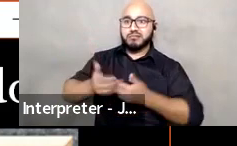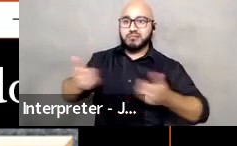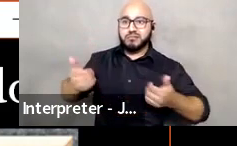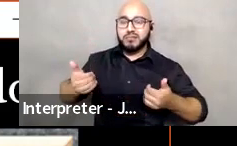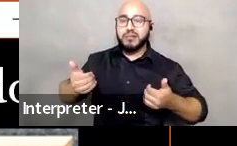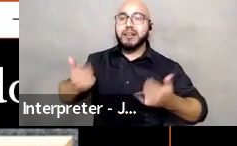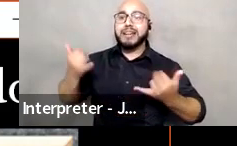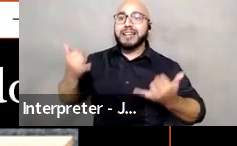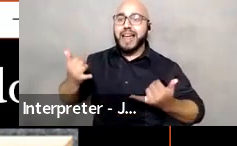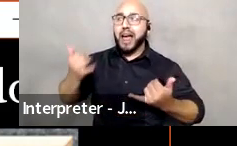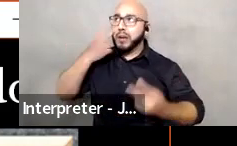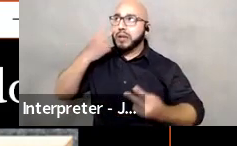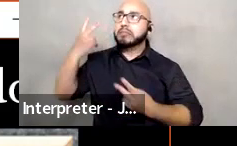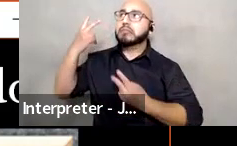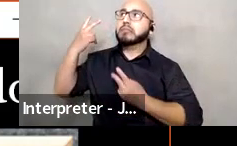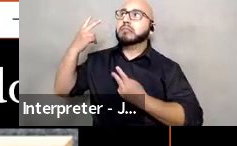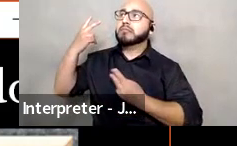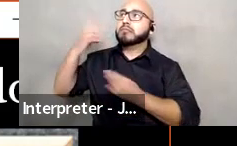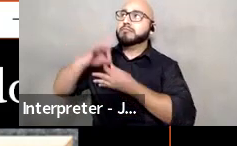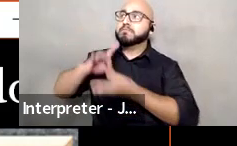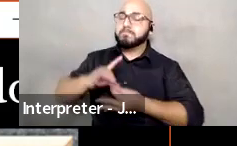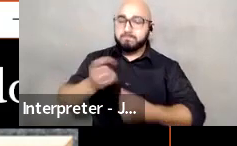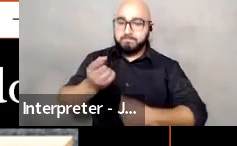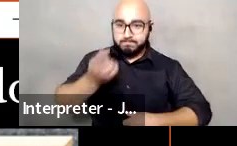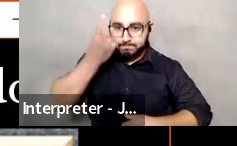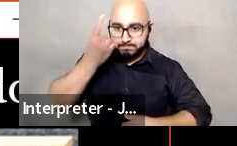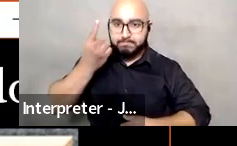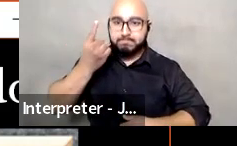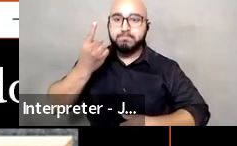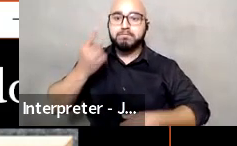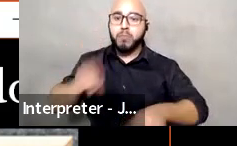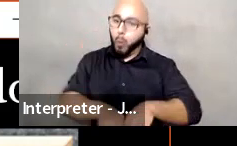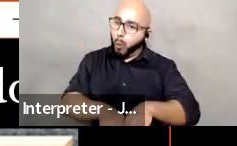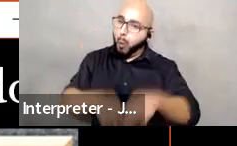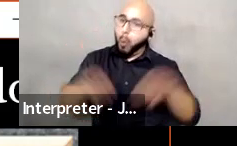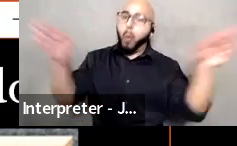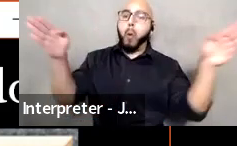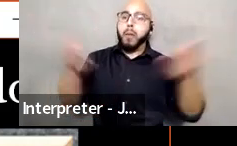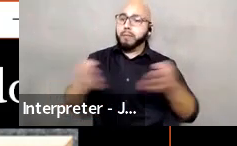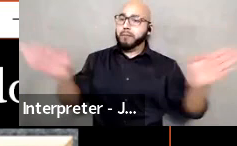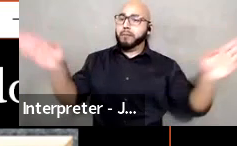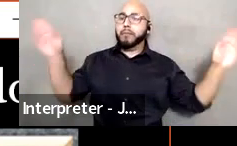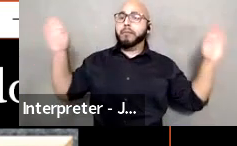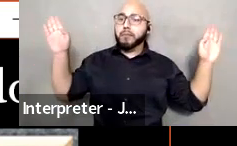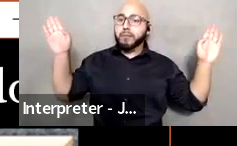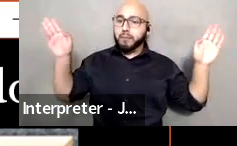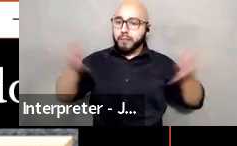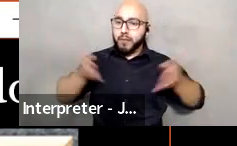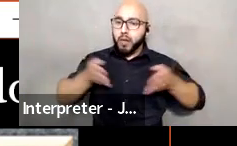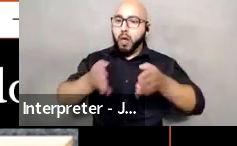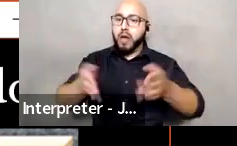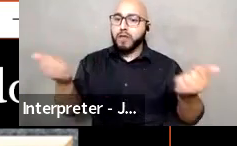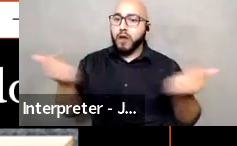And a continuing commitment to open its hallowed halls to all. In other words, we're not segregating anymore.